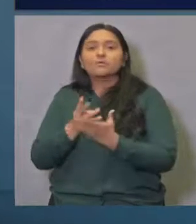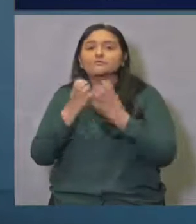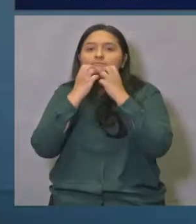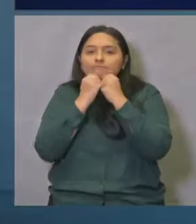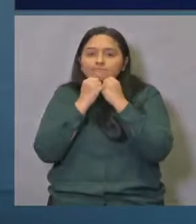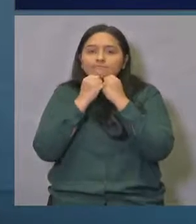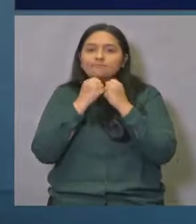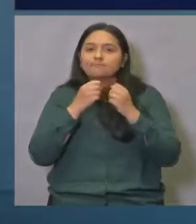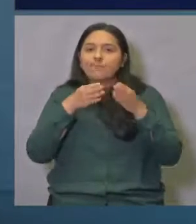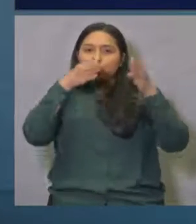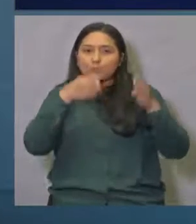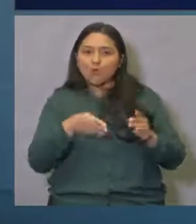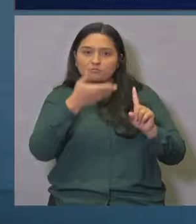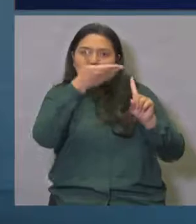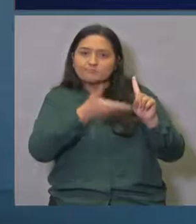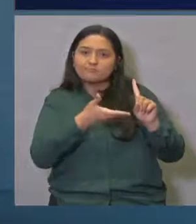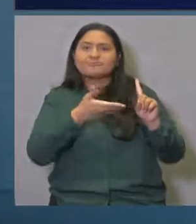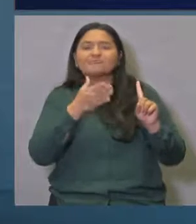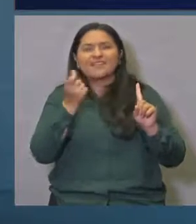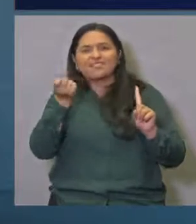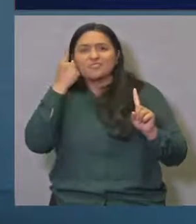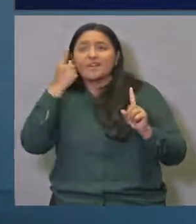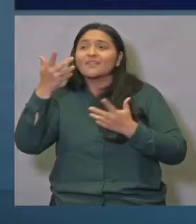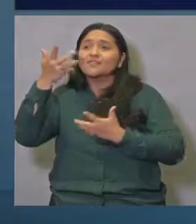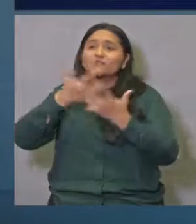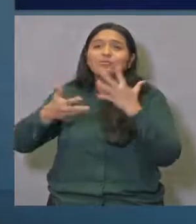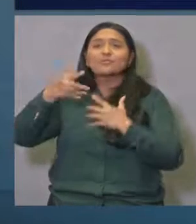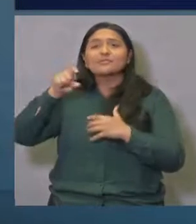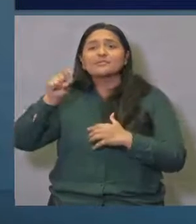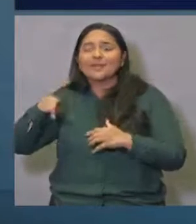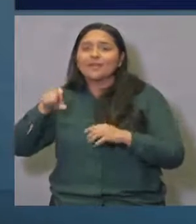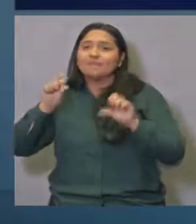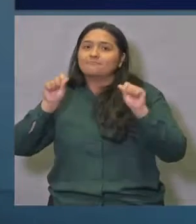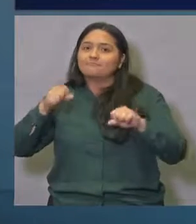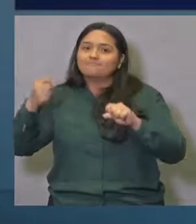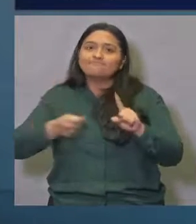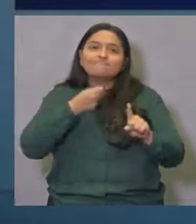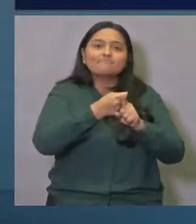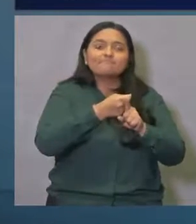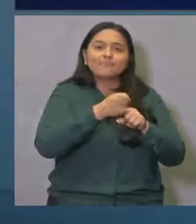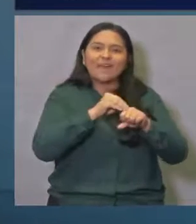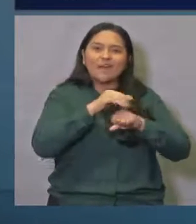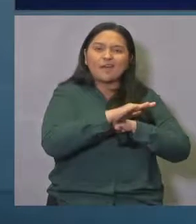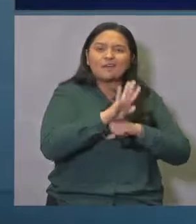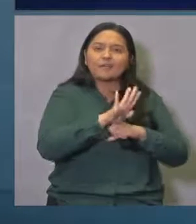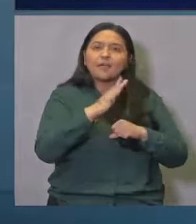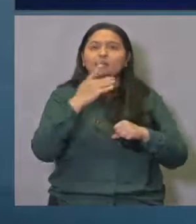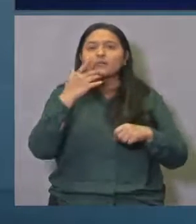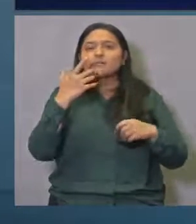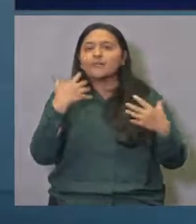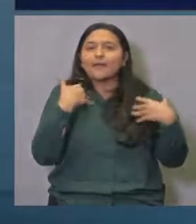ARE SOCIAL WORKERS CARE ABOUT THE WHOLE PERSON, AND THEY INTIMATELY UNDERSTAND THE IMPACT